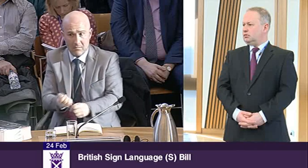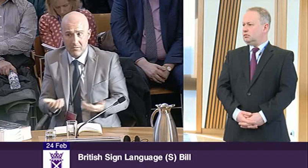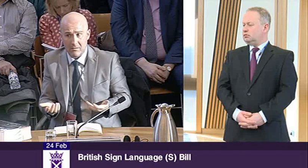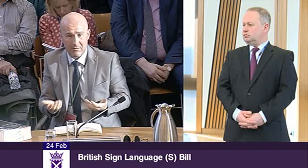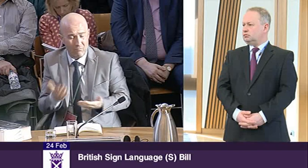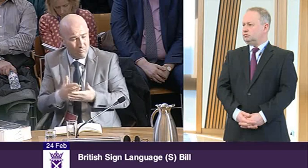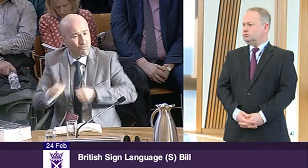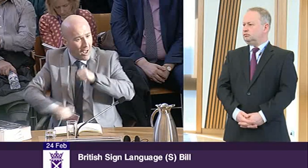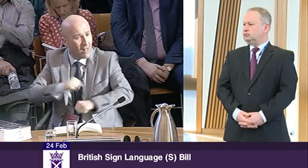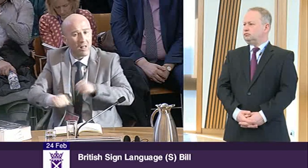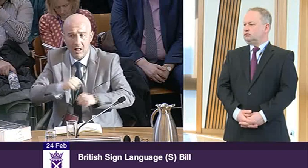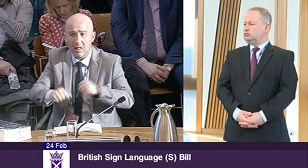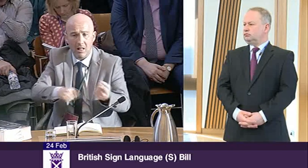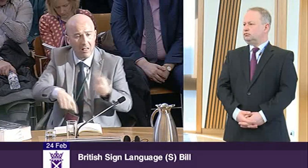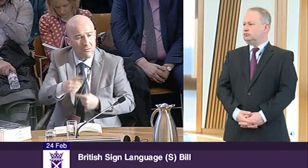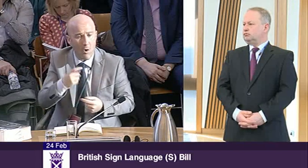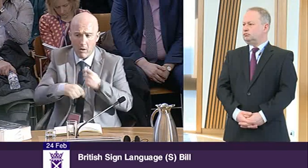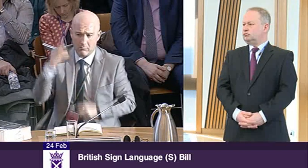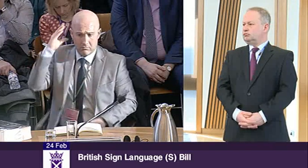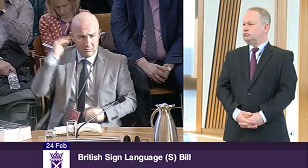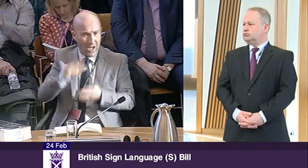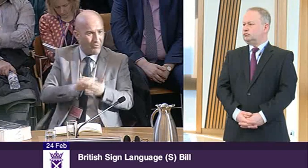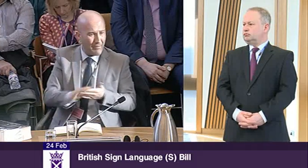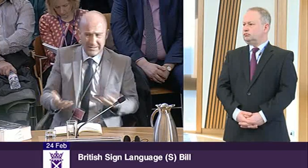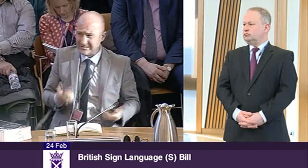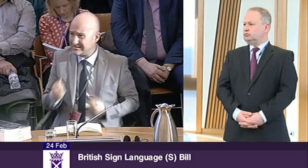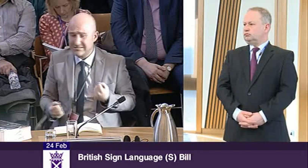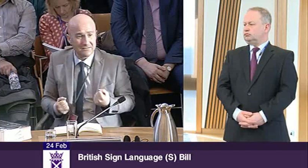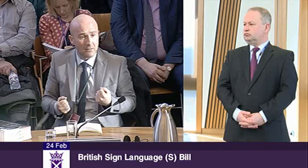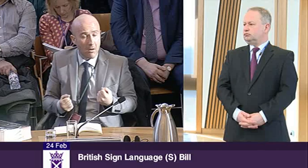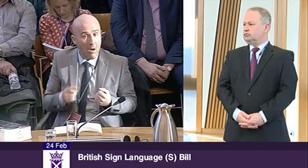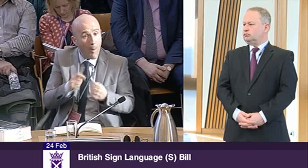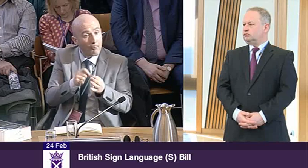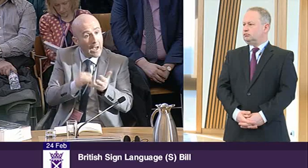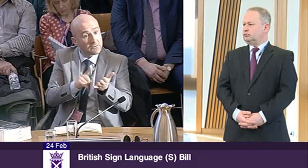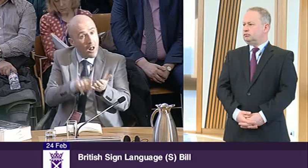with their children. Hearing loss can involve a lot of stress, and people can really struggle